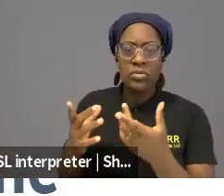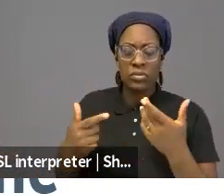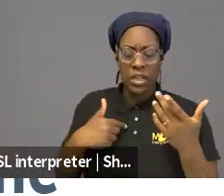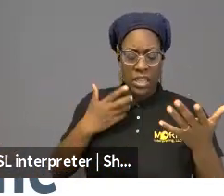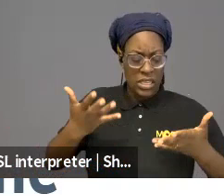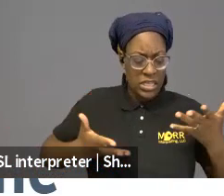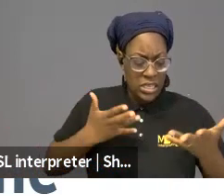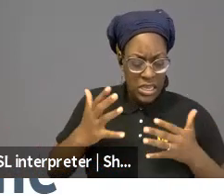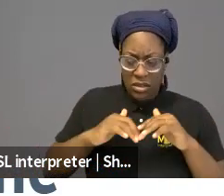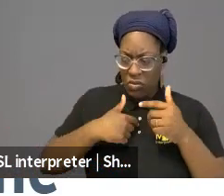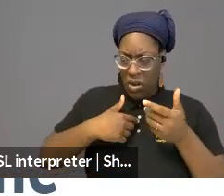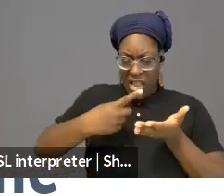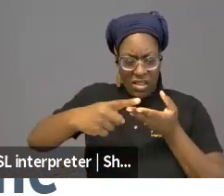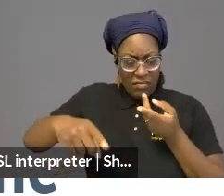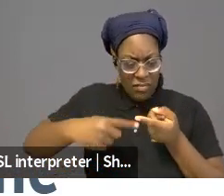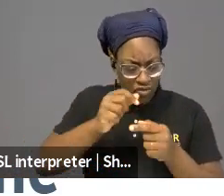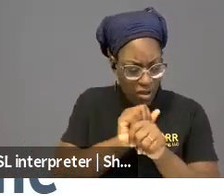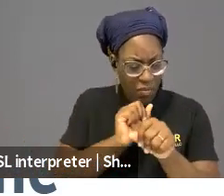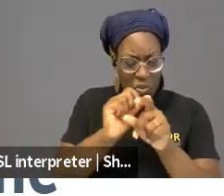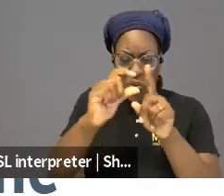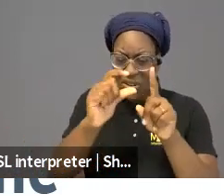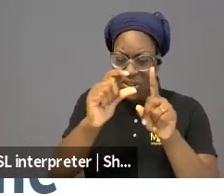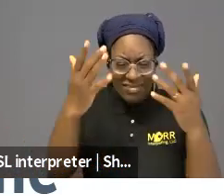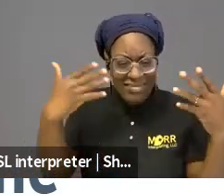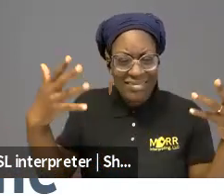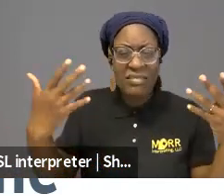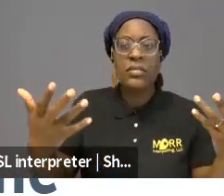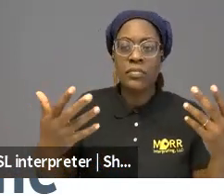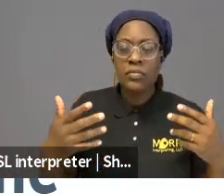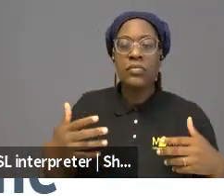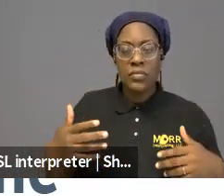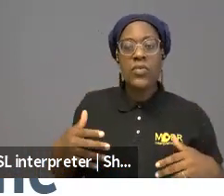work really helped me to remember that I wasn't doing this work alone--and that my tutors were